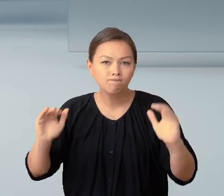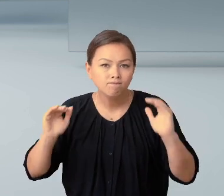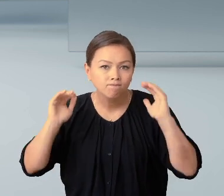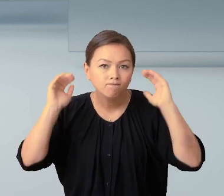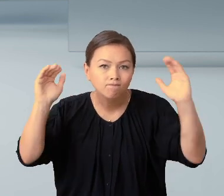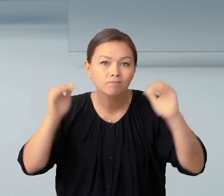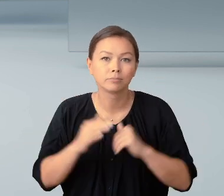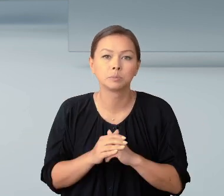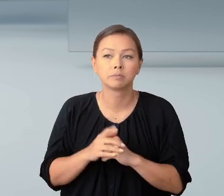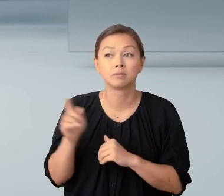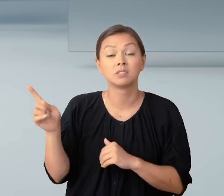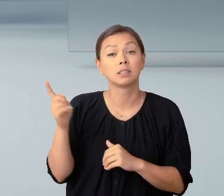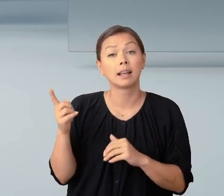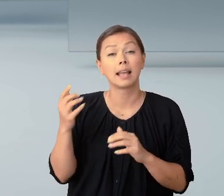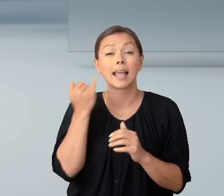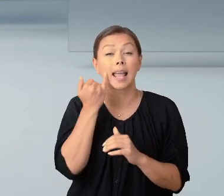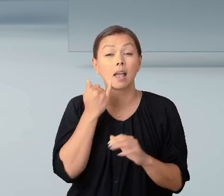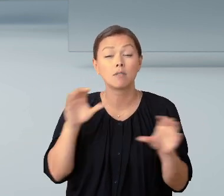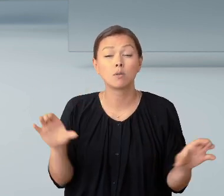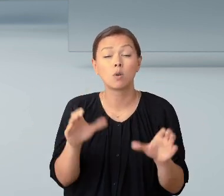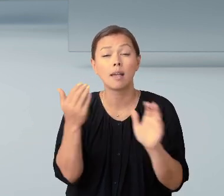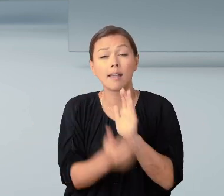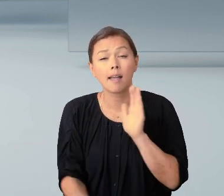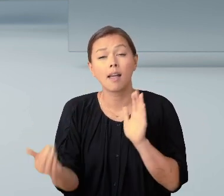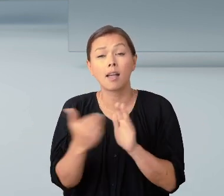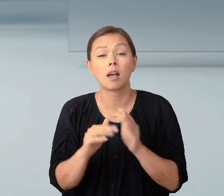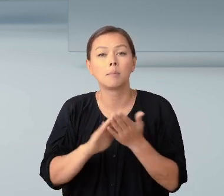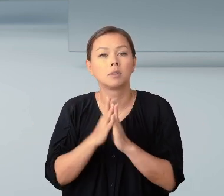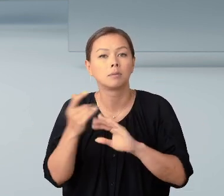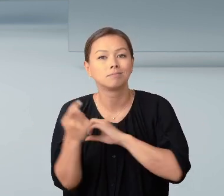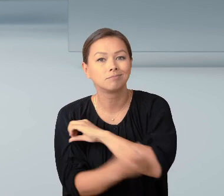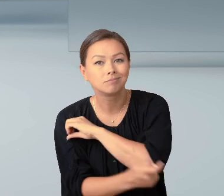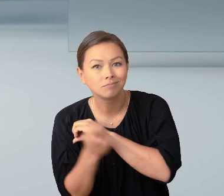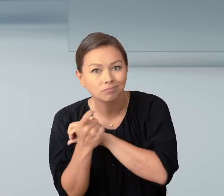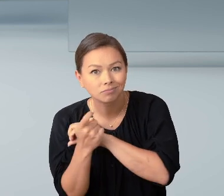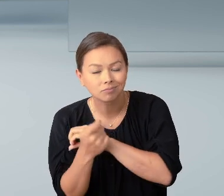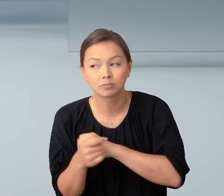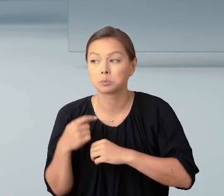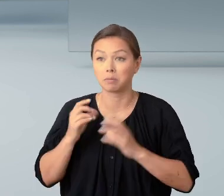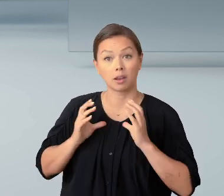automation of repetitive tasks, improve customer service, anticipate